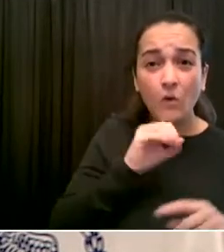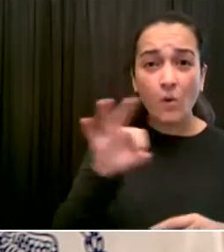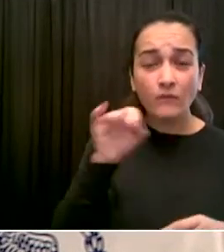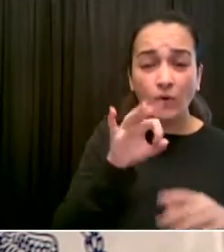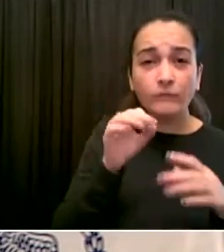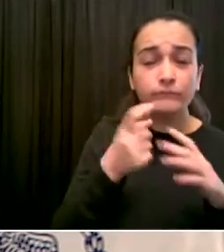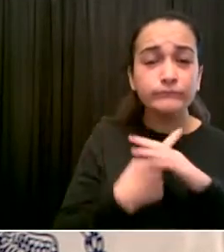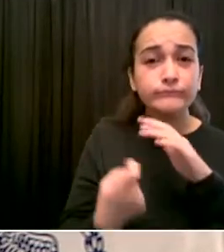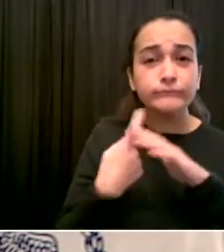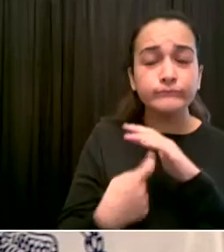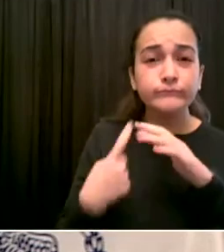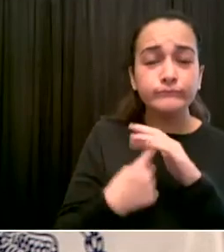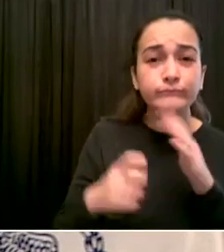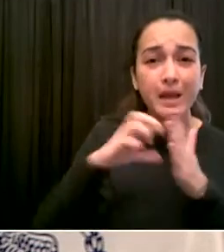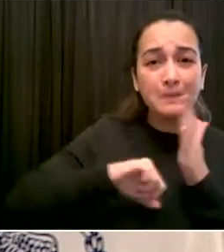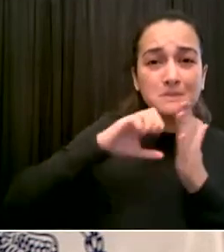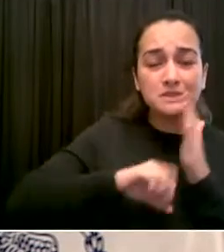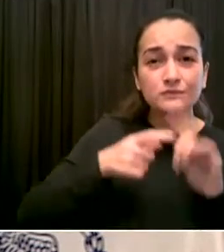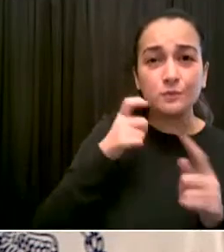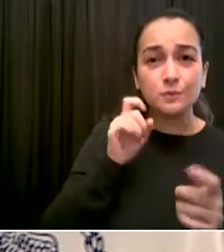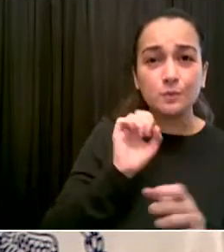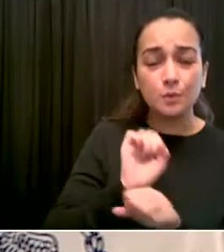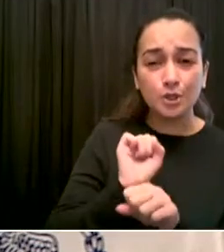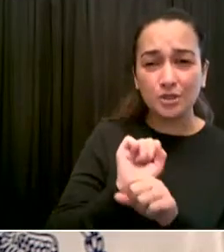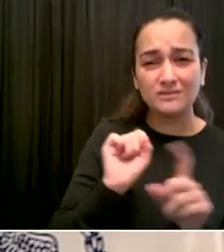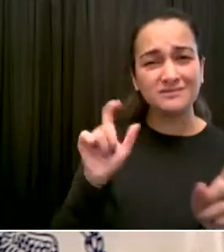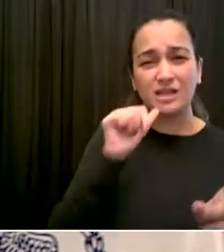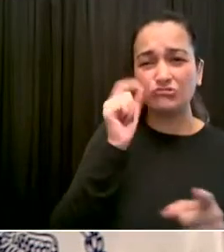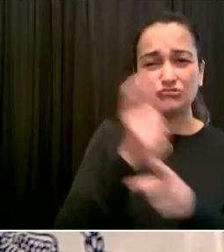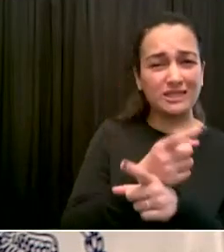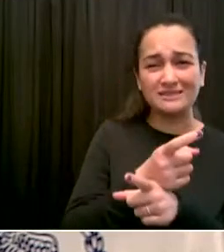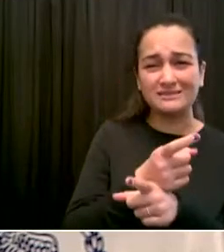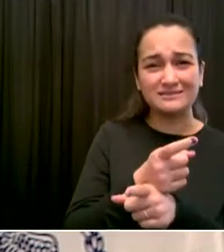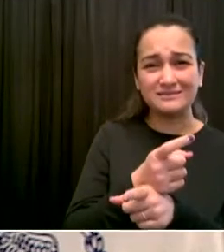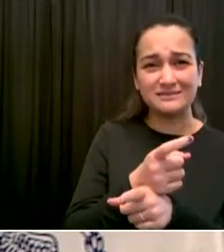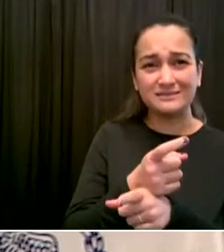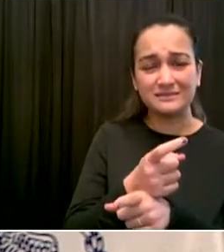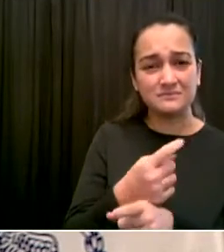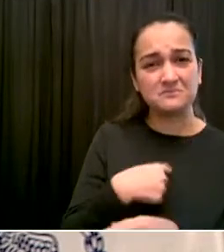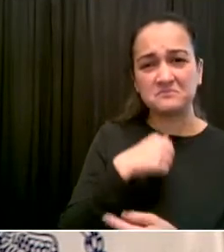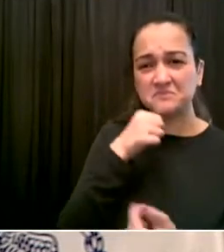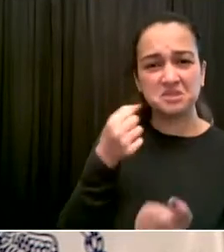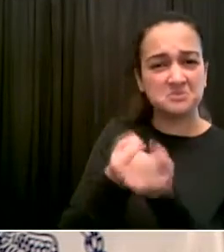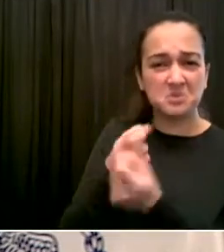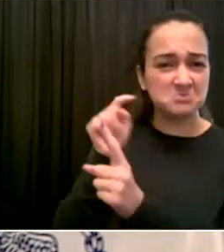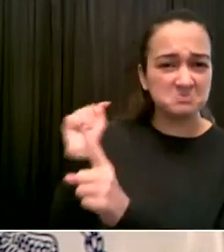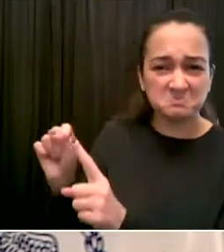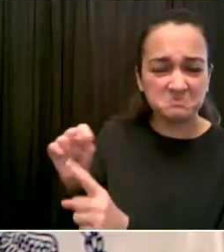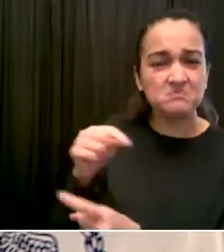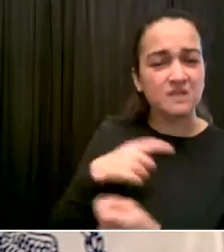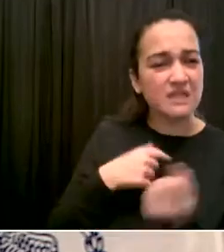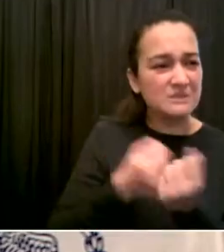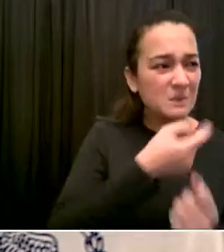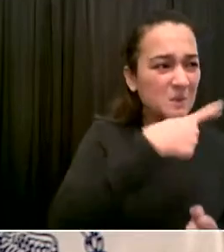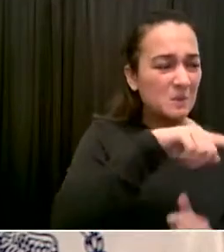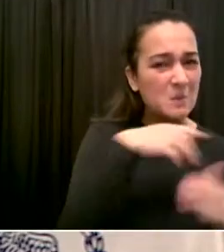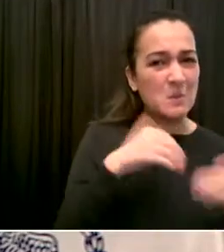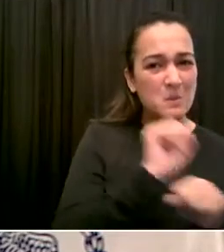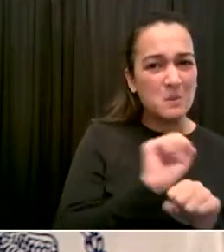THAT PRACTICE. I AM GOING TO BE BROAD IN THE